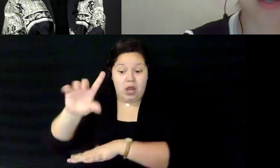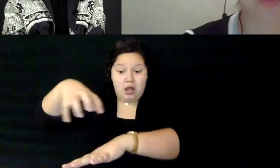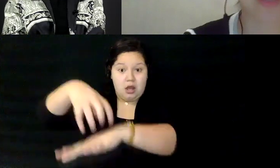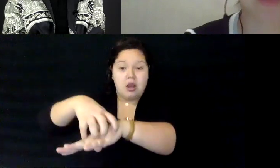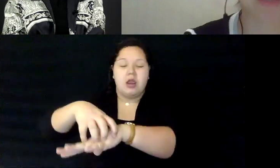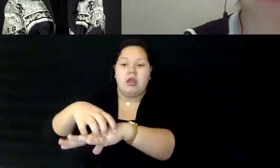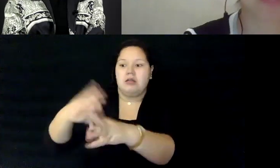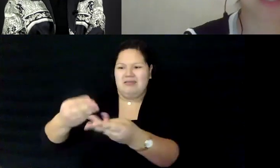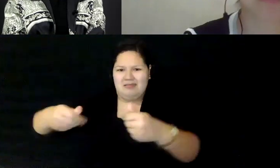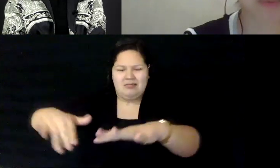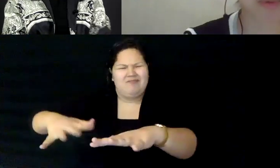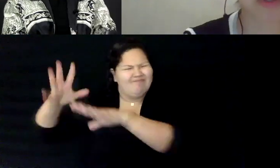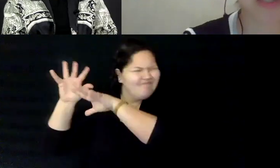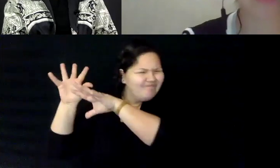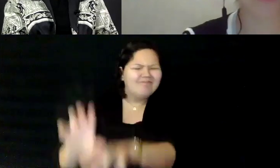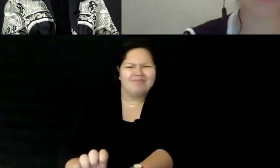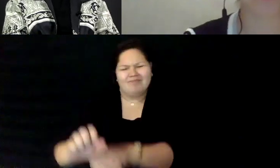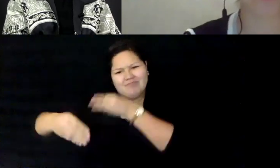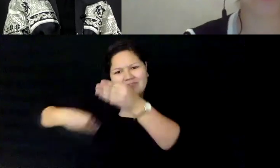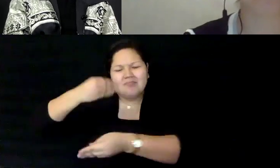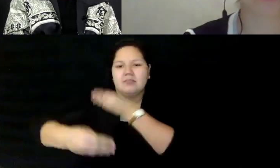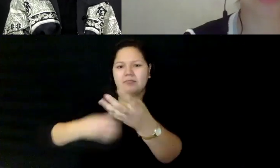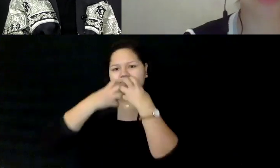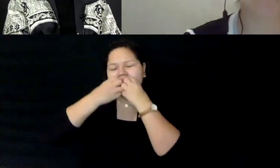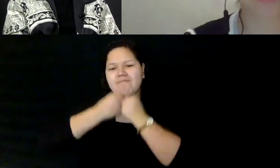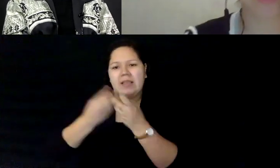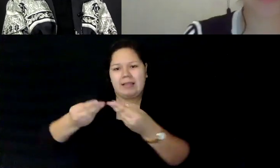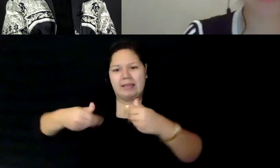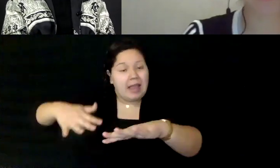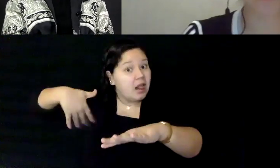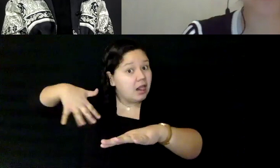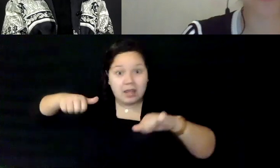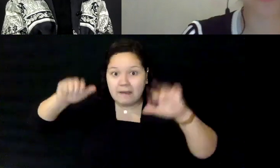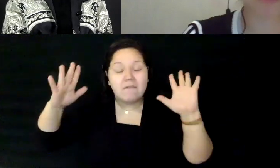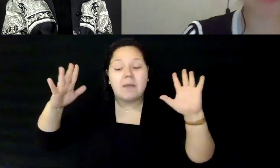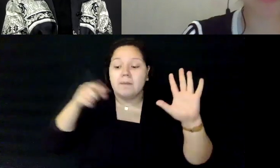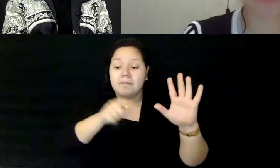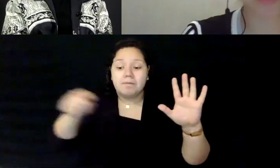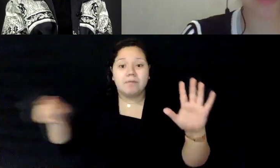of the Hǝn̓q̓ǝmin̓ǝm speaking peoples, including the Musqueam and other Coast Salish peoples.